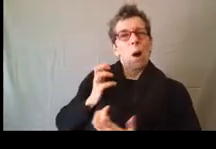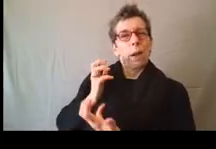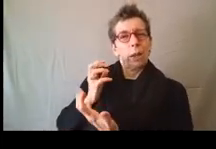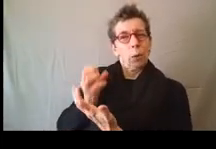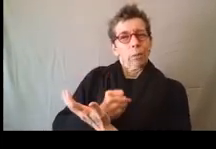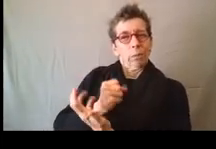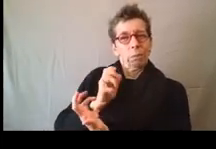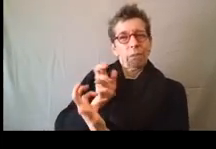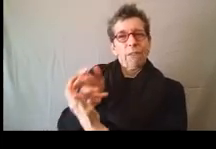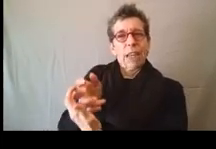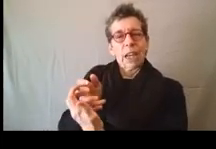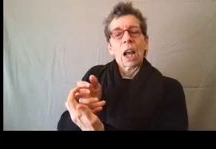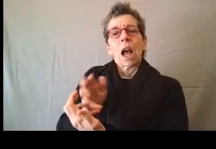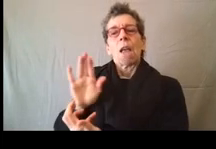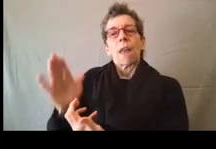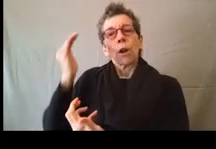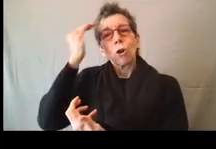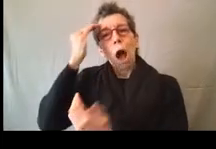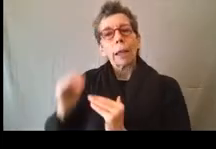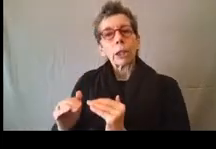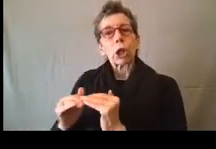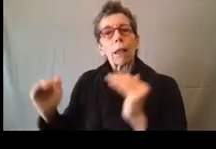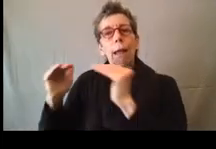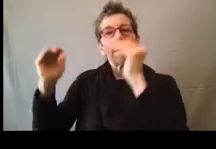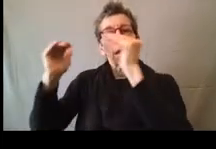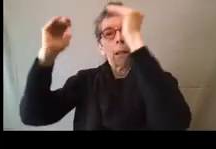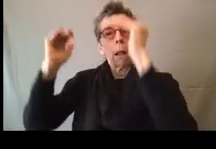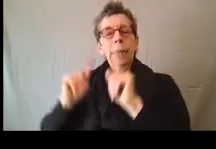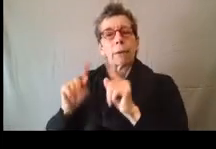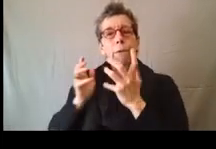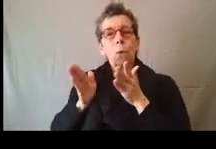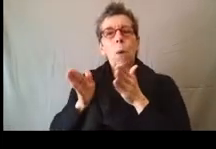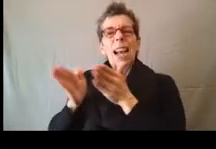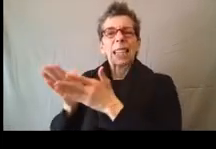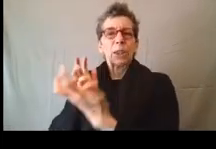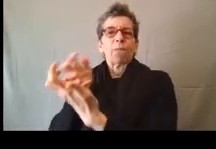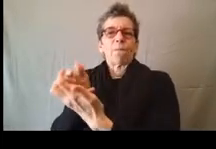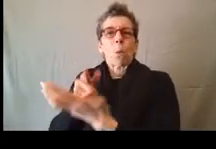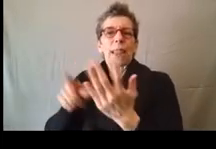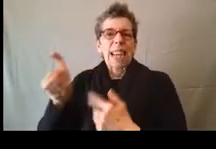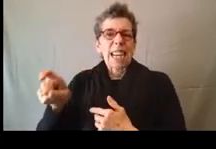level, information needs and ways to absorb the information. So here is a screen shot